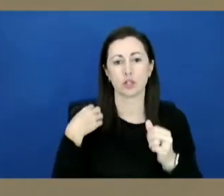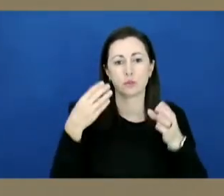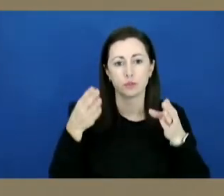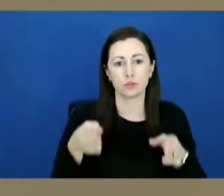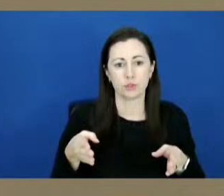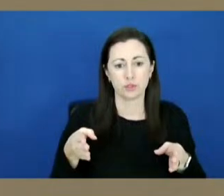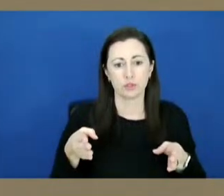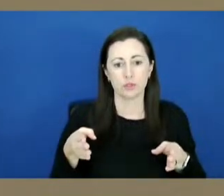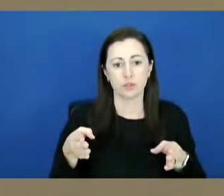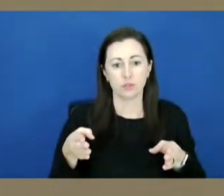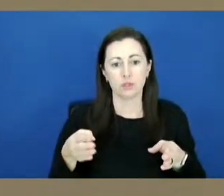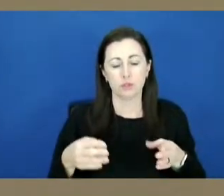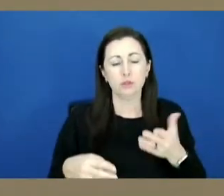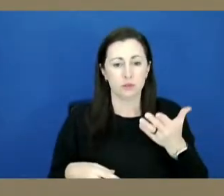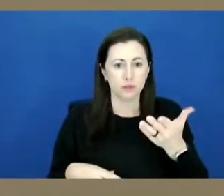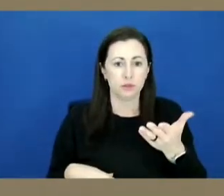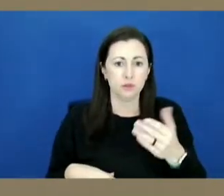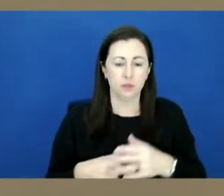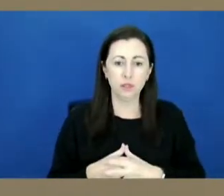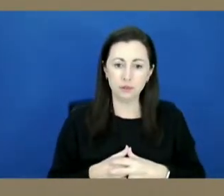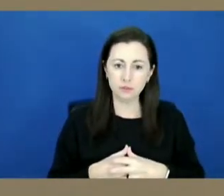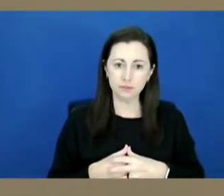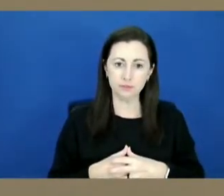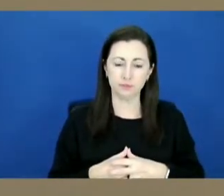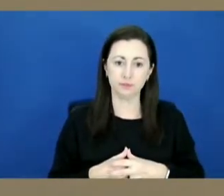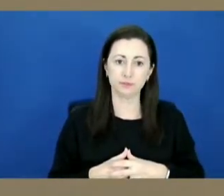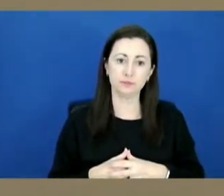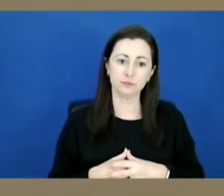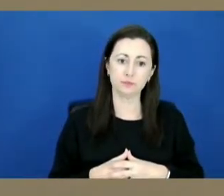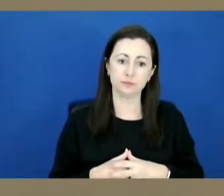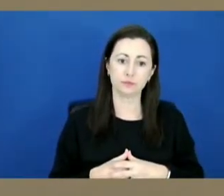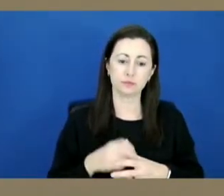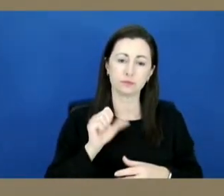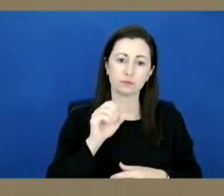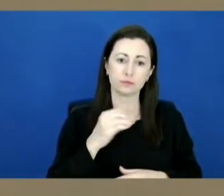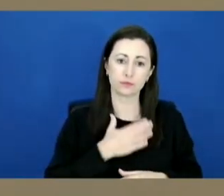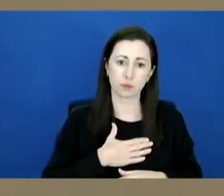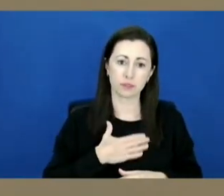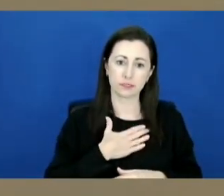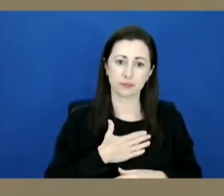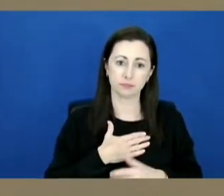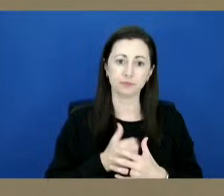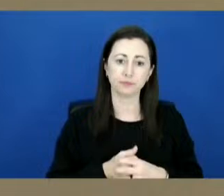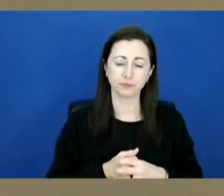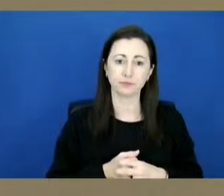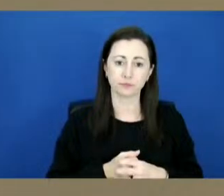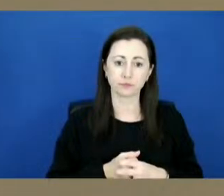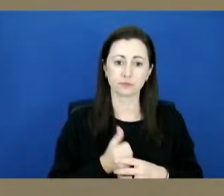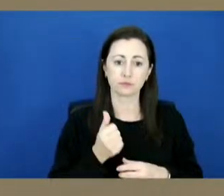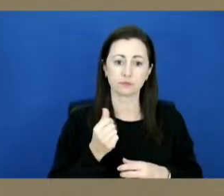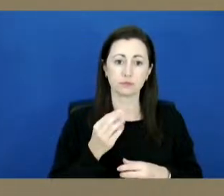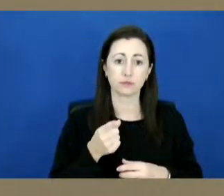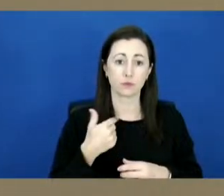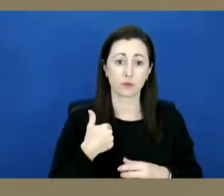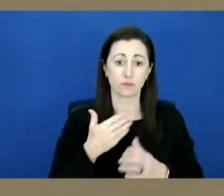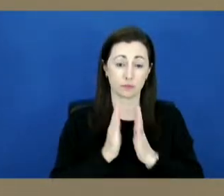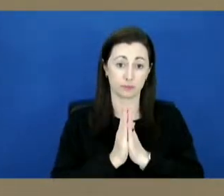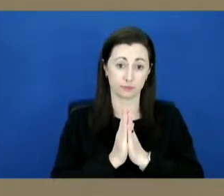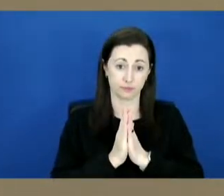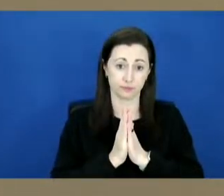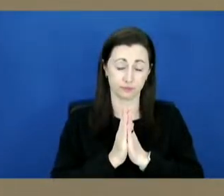HE WANTS TO MEET WITH OUR